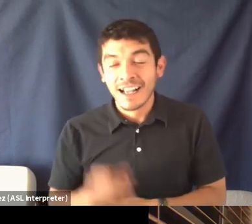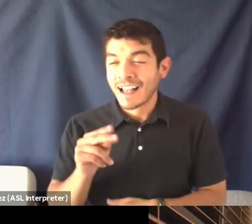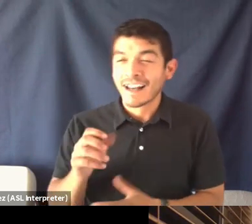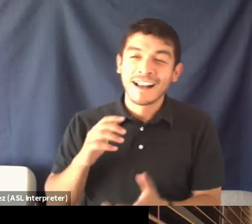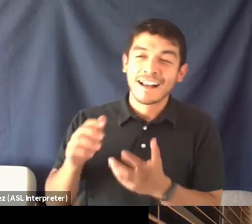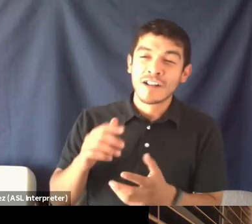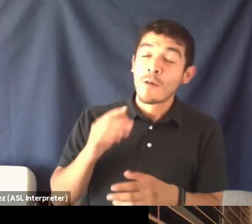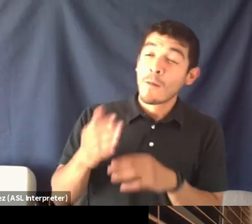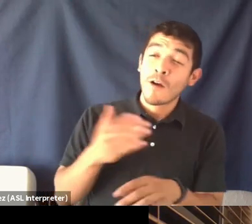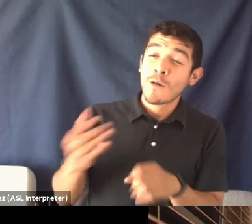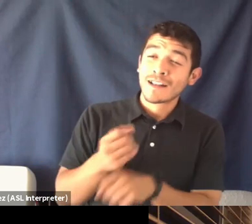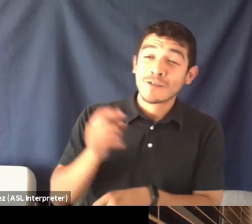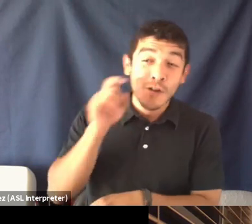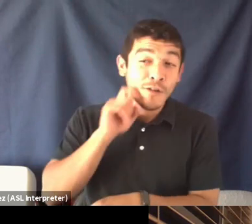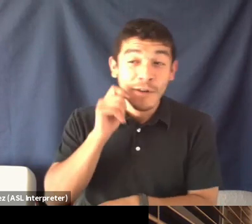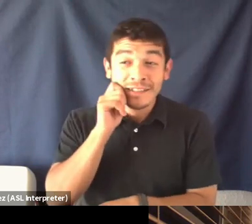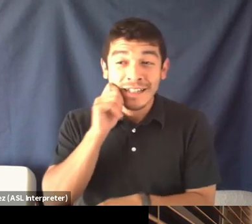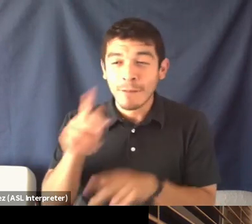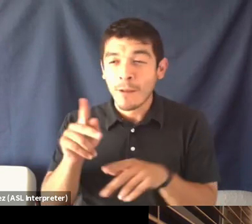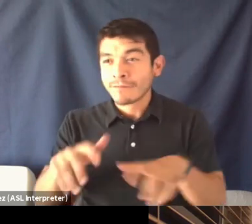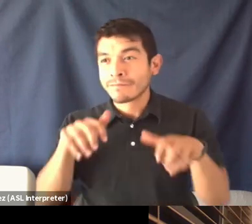rubber skinned denizens of the villages,